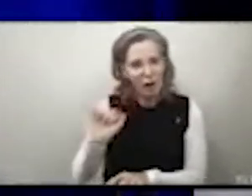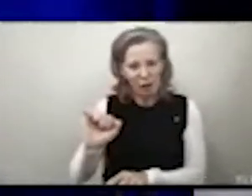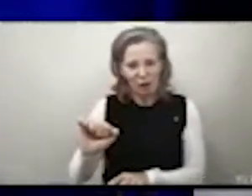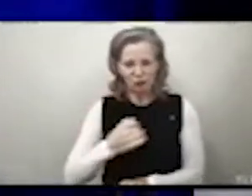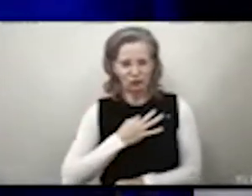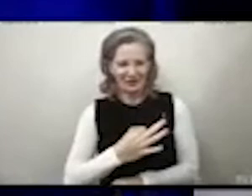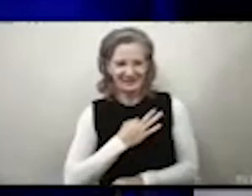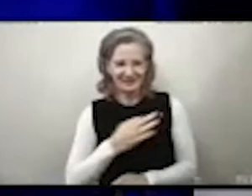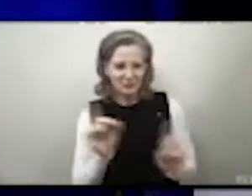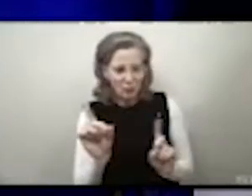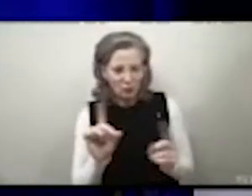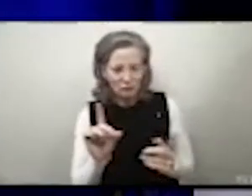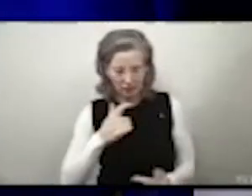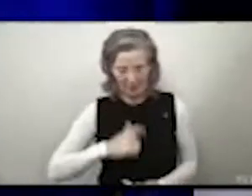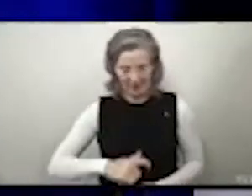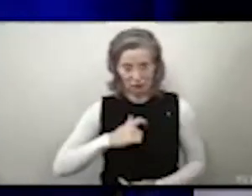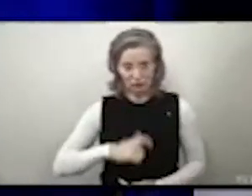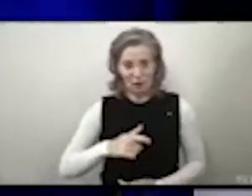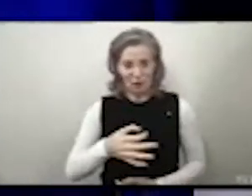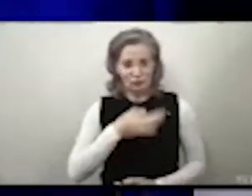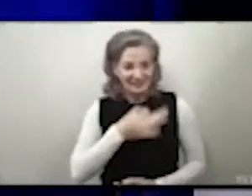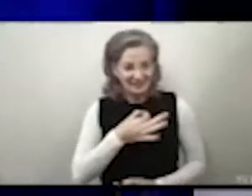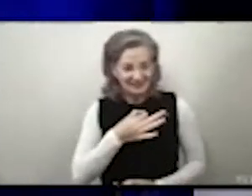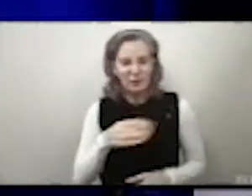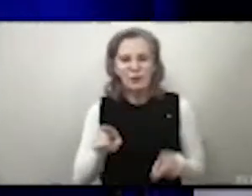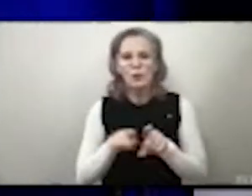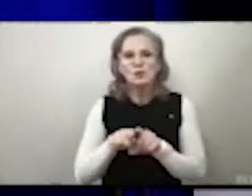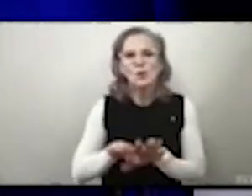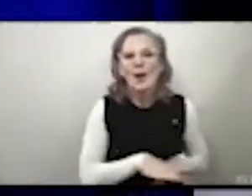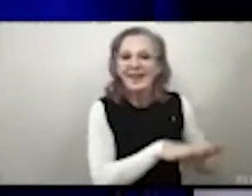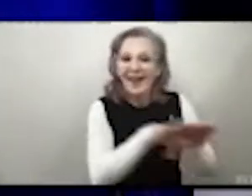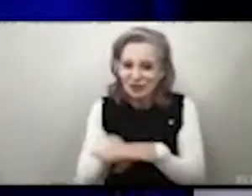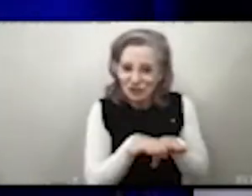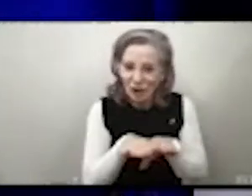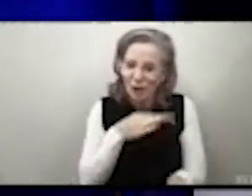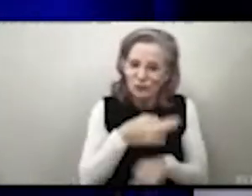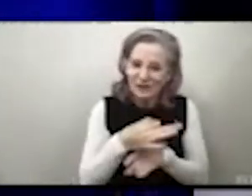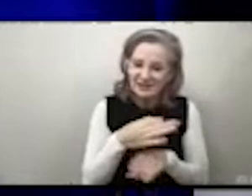the national level, to an extent it's about government communicating those